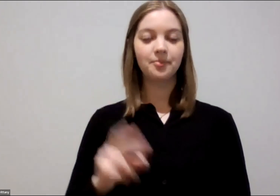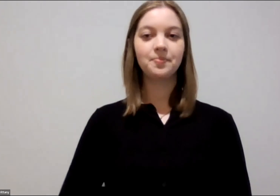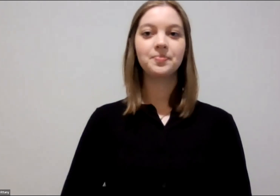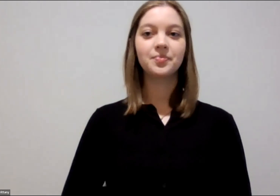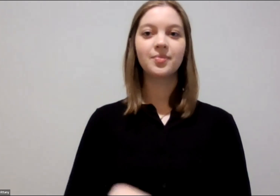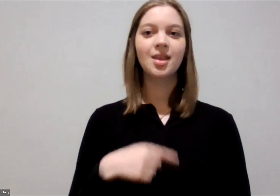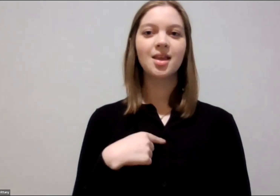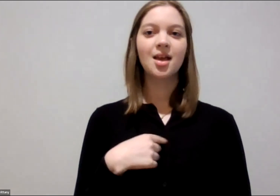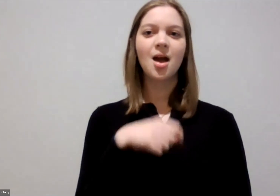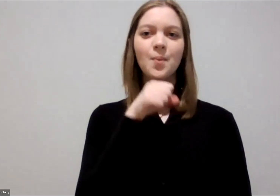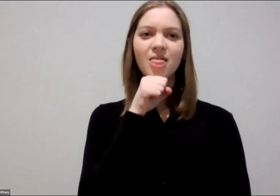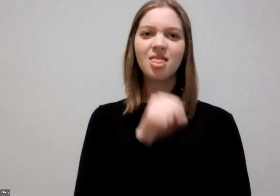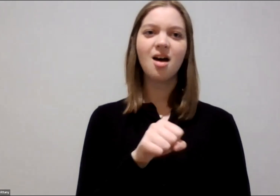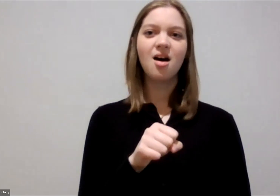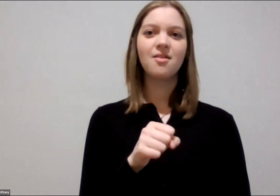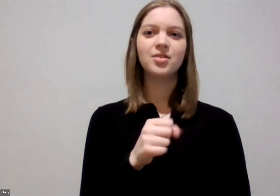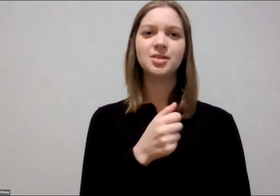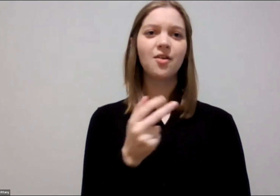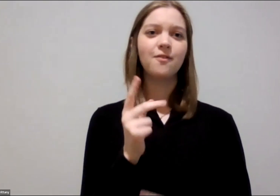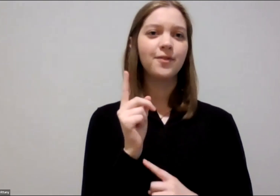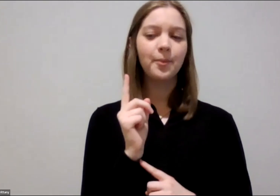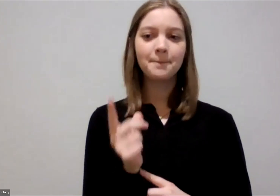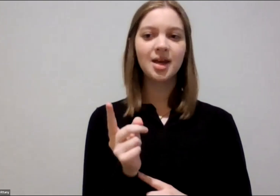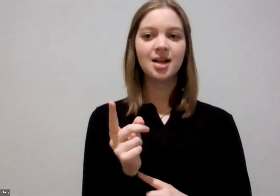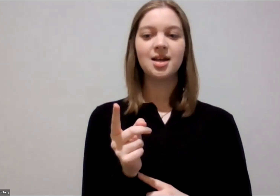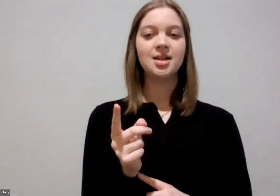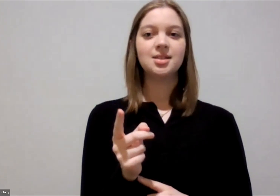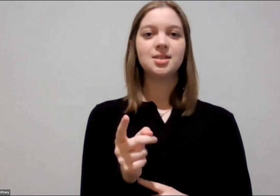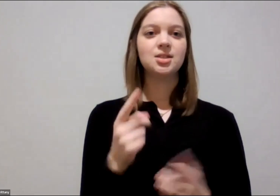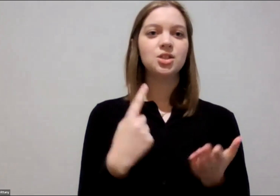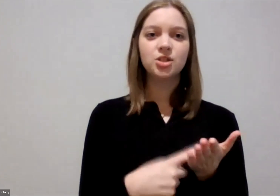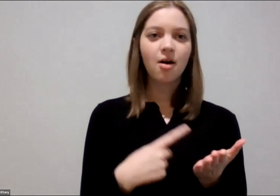I would love to just take a couple of minutes to talk about the